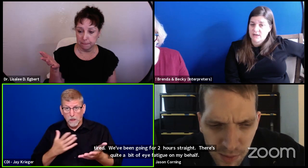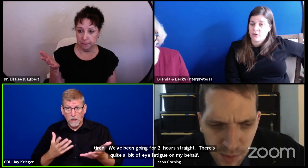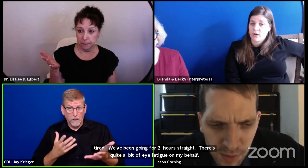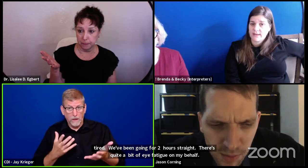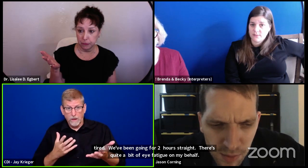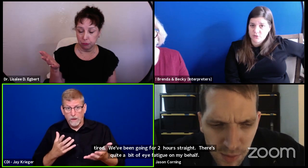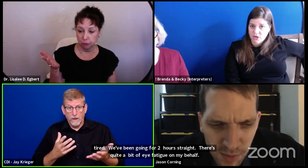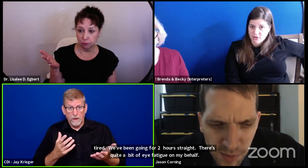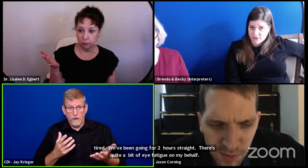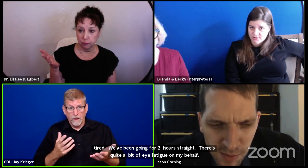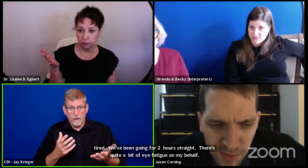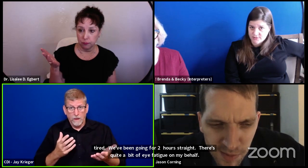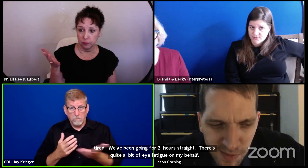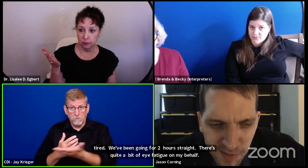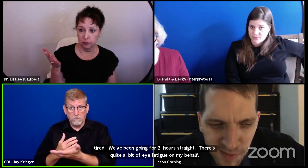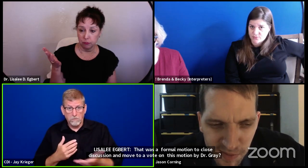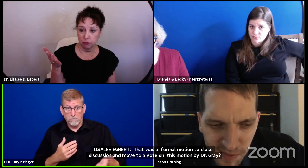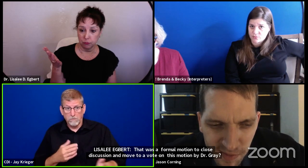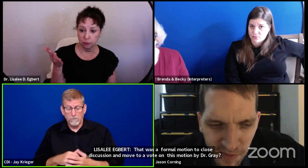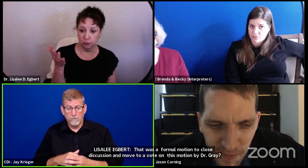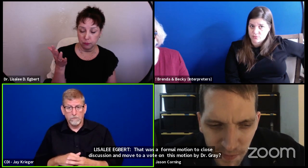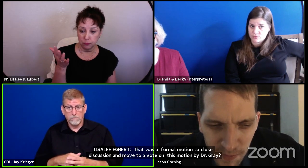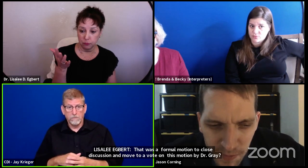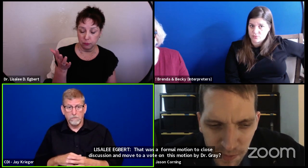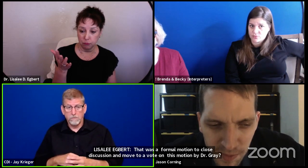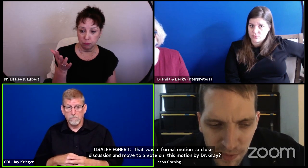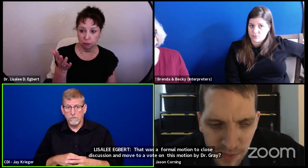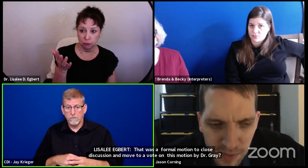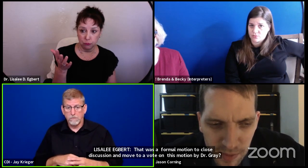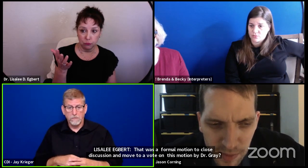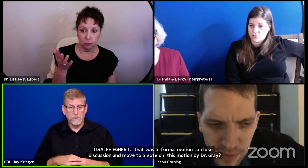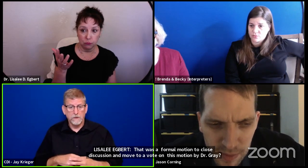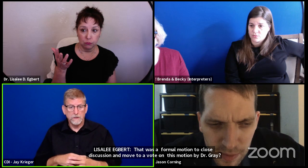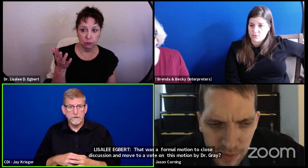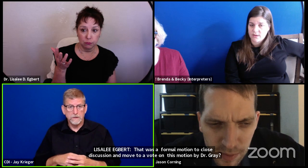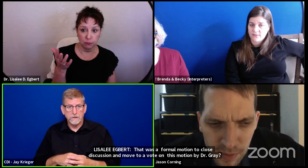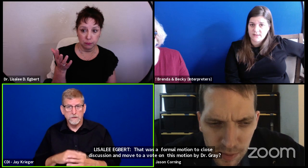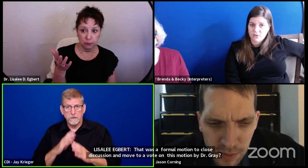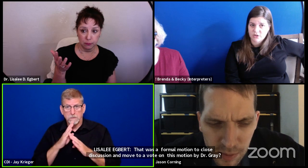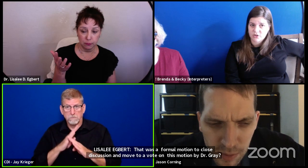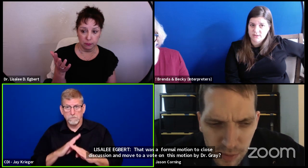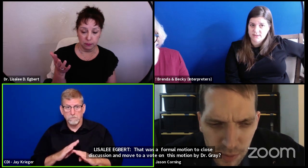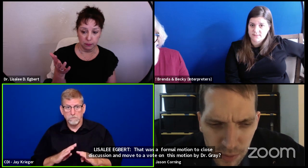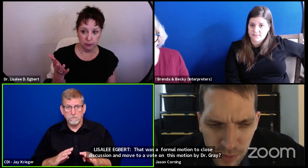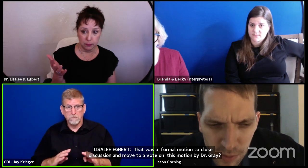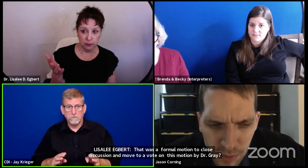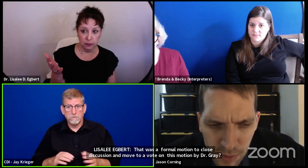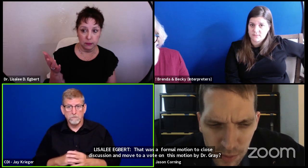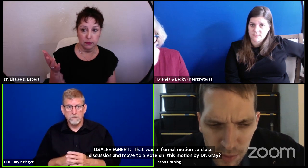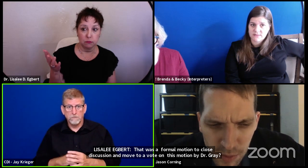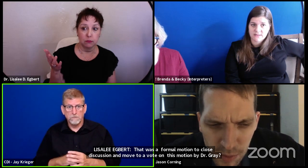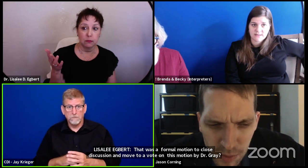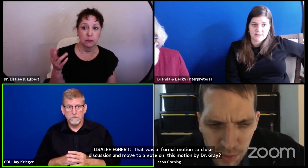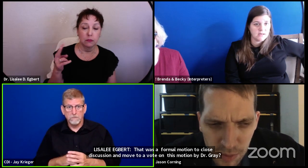Are there any objections? Do we have any objections?